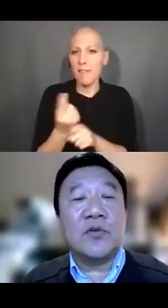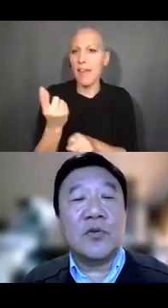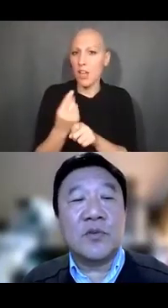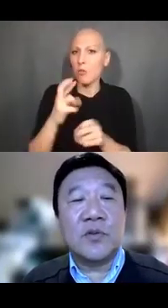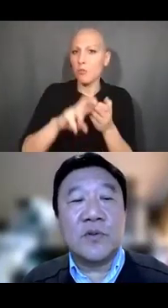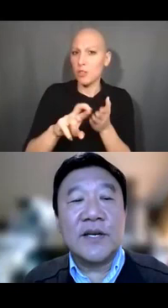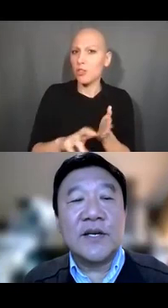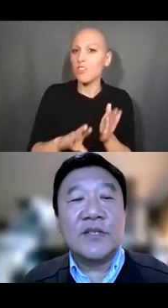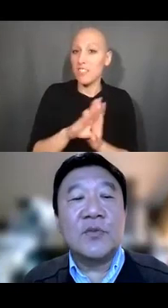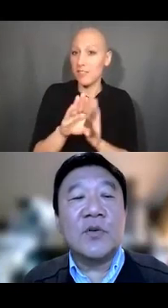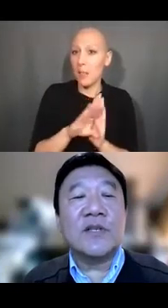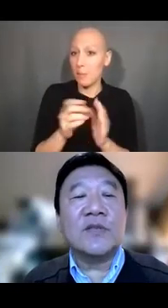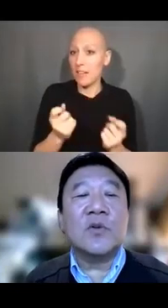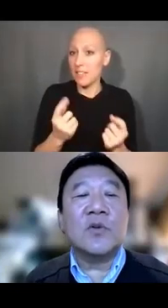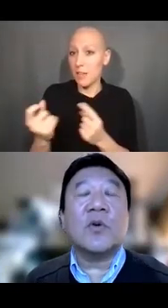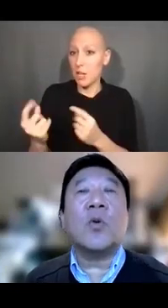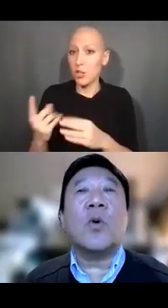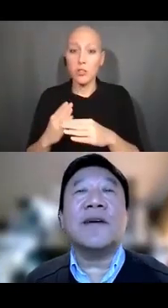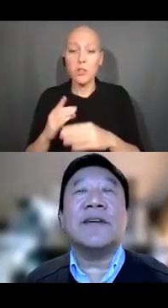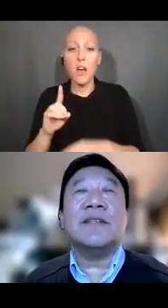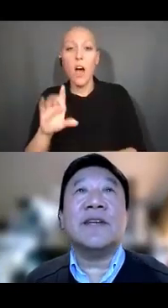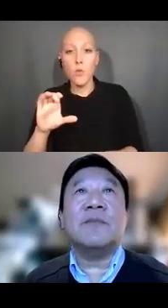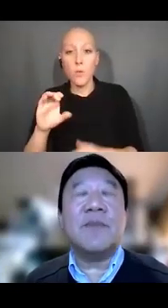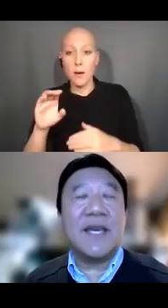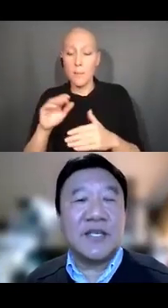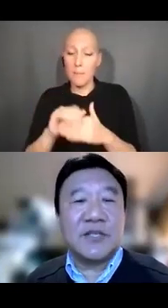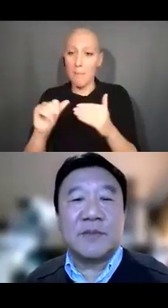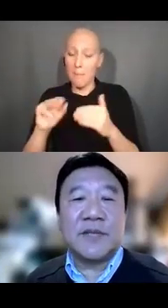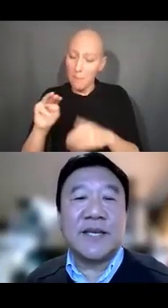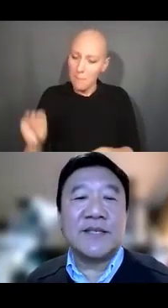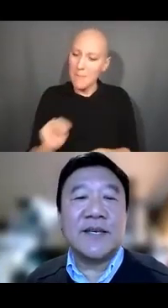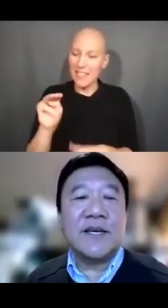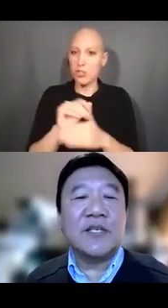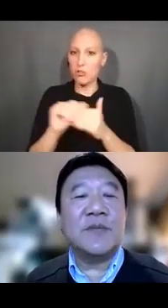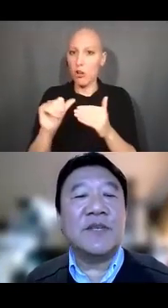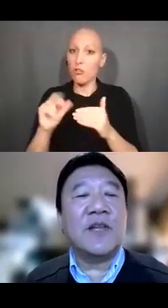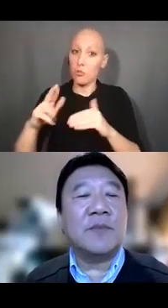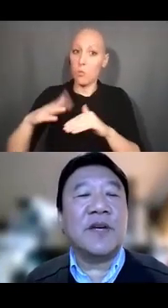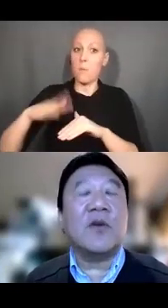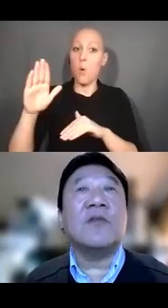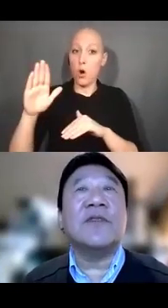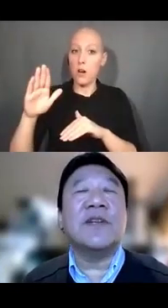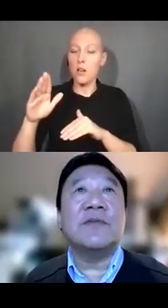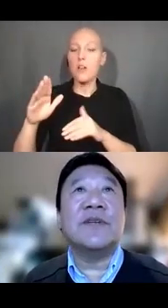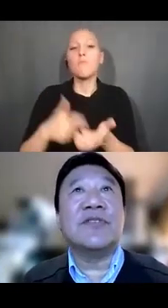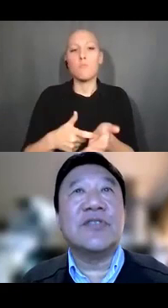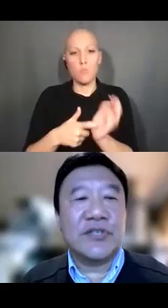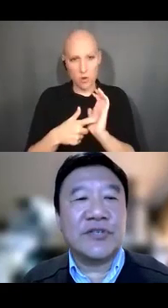or more to work towards requiring data management plans to be developed by all funded researchers.